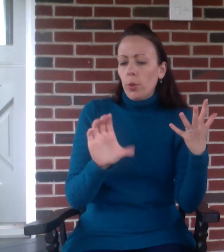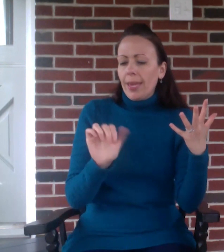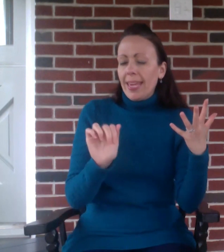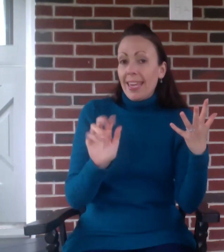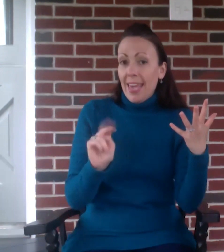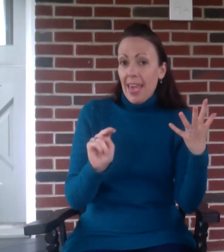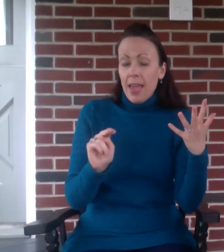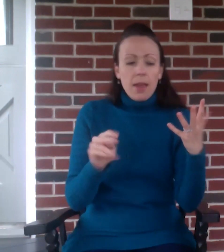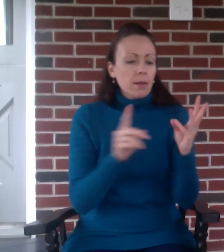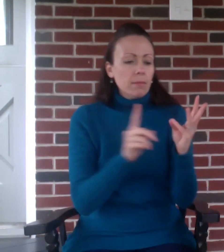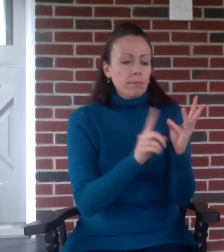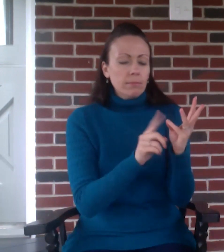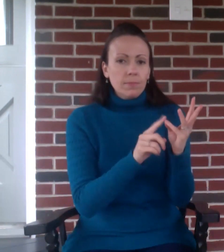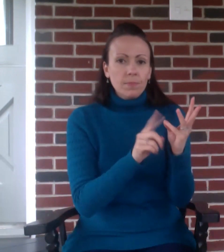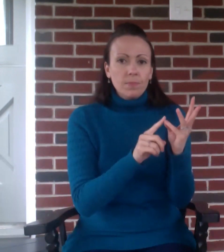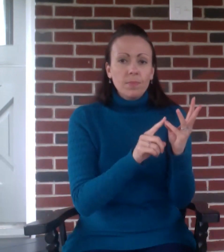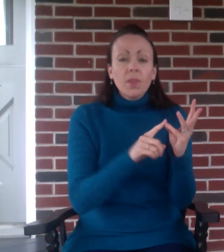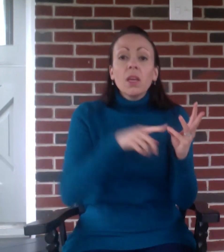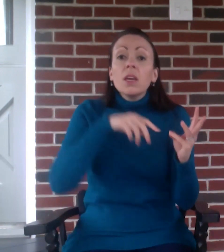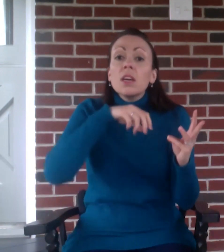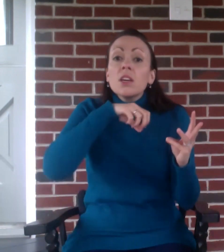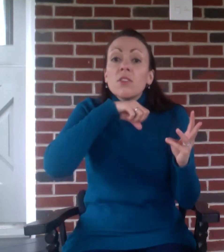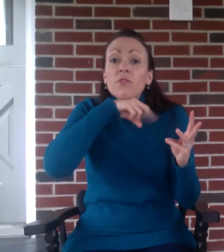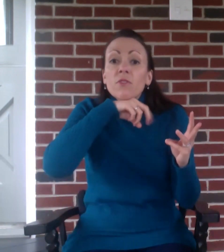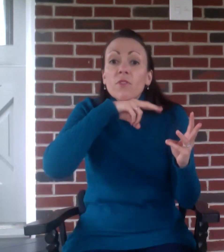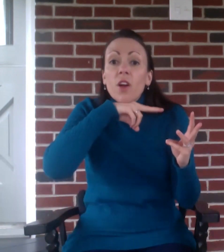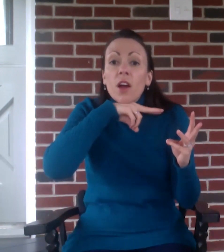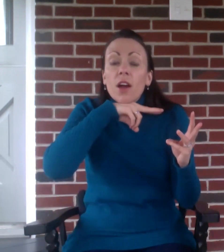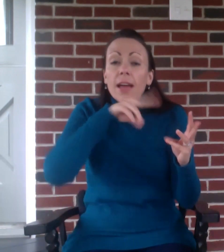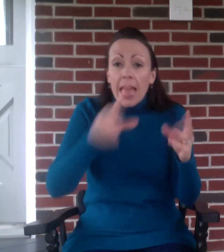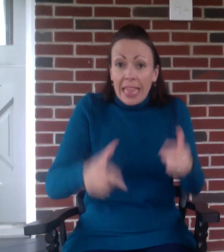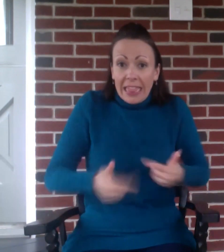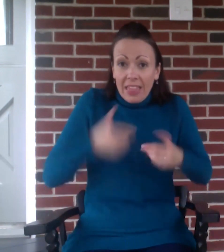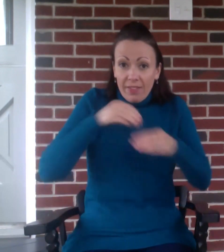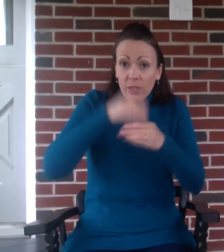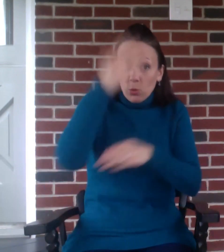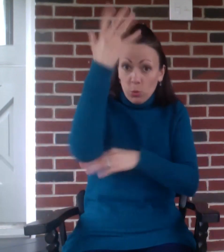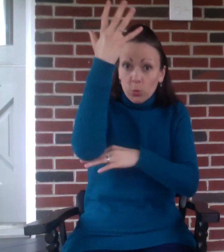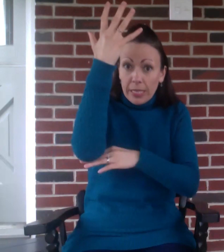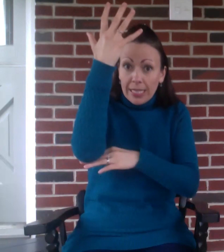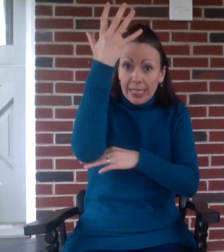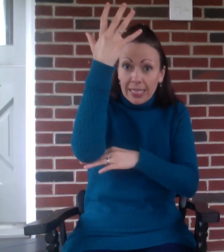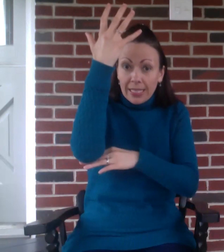and tigers. So this gentlemen has some very wild dreams,